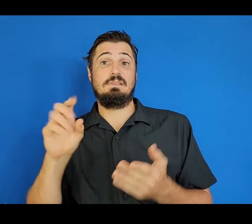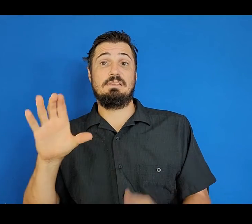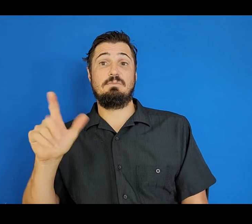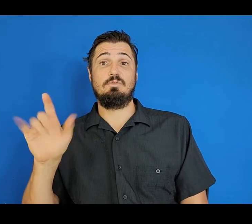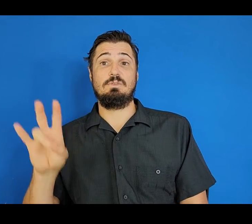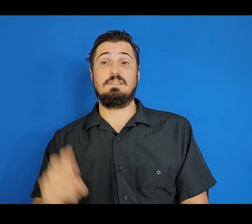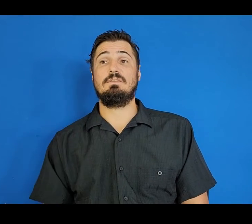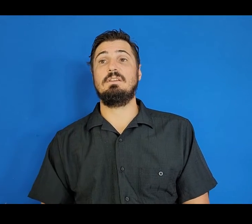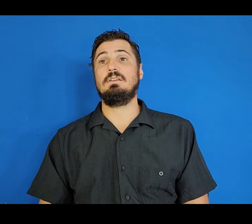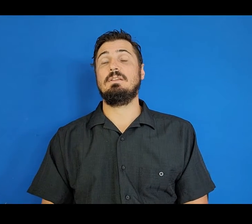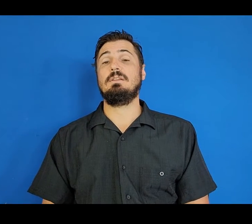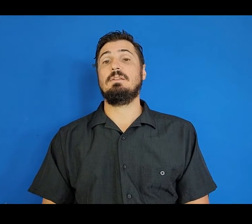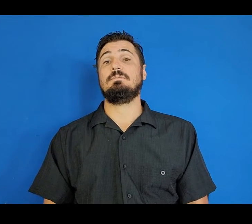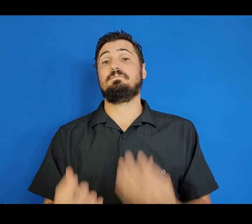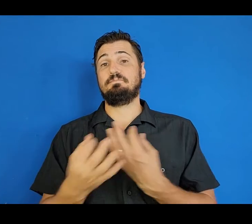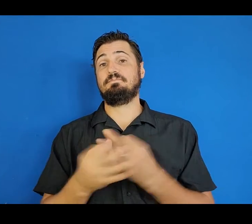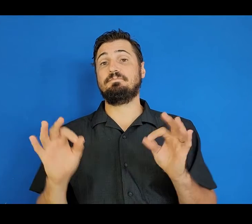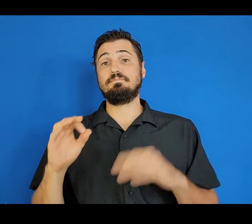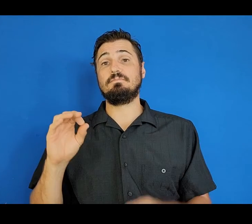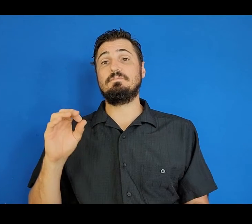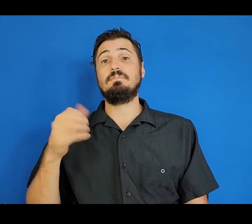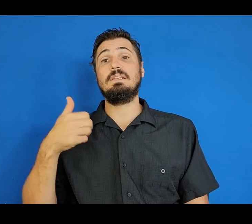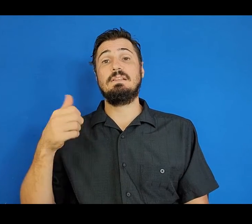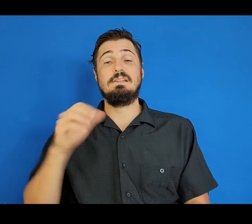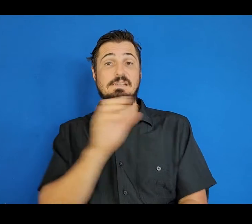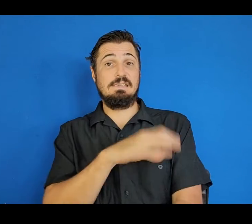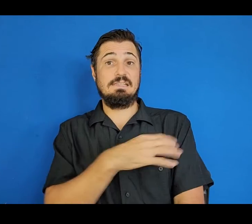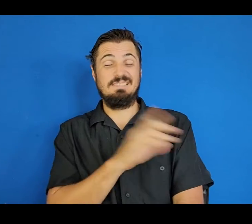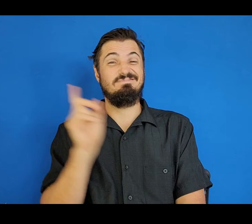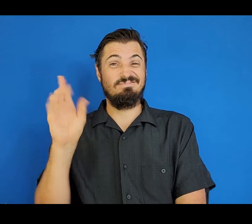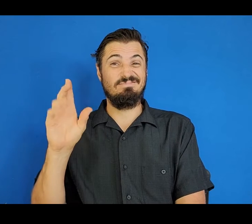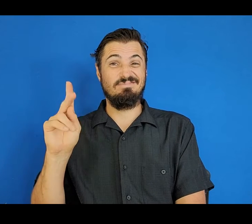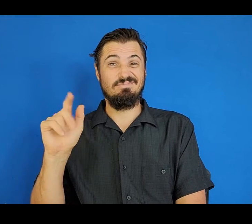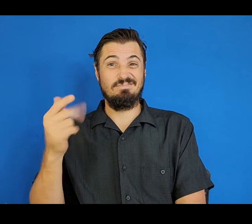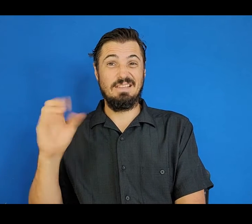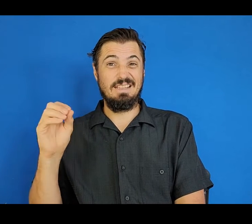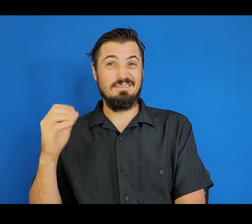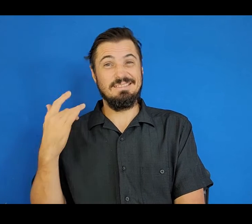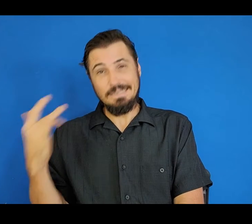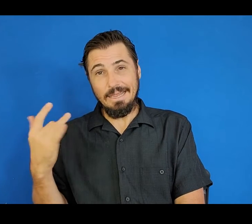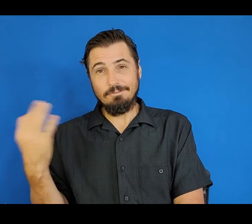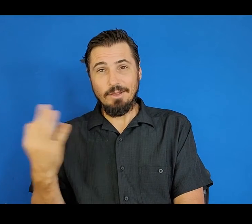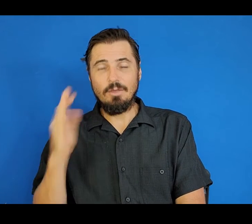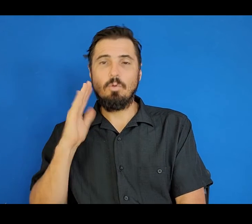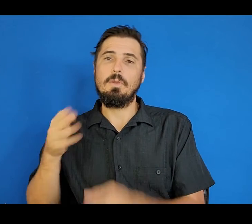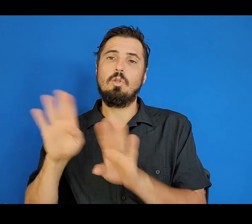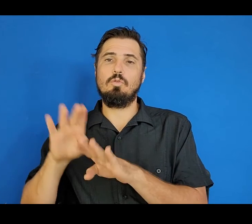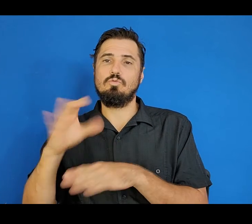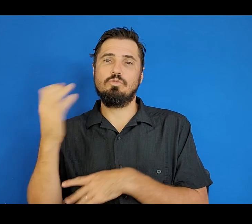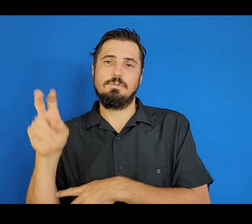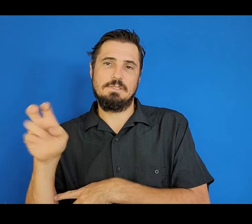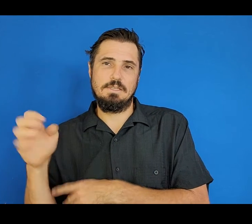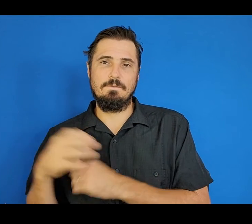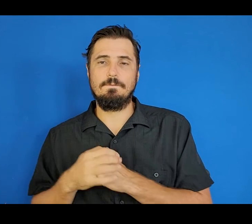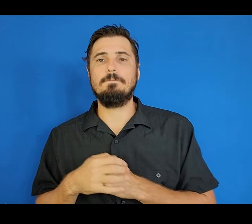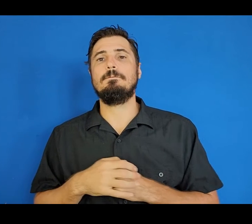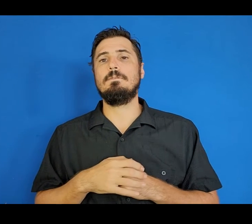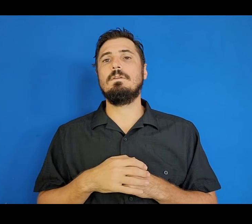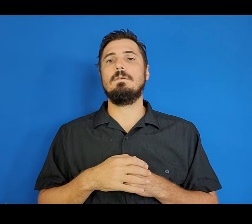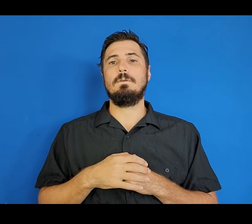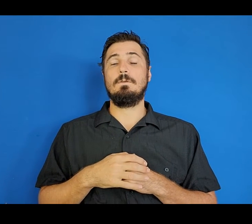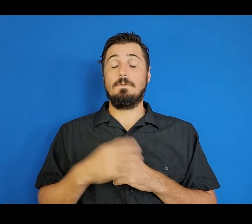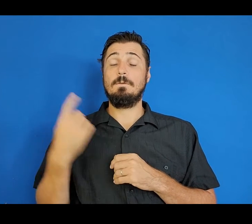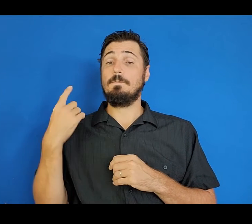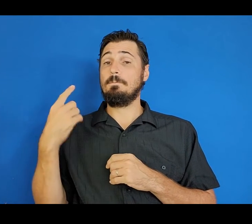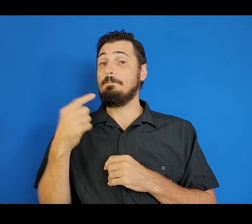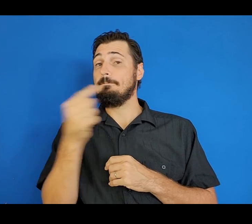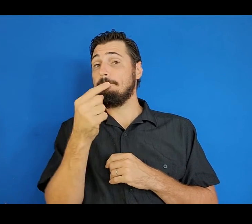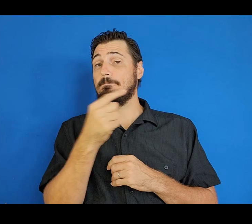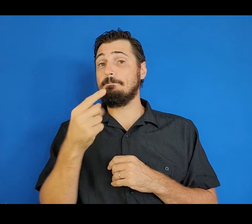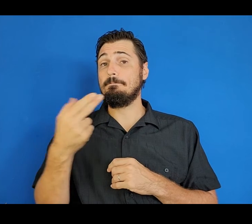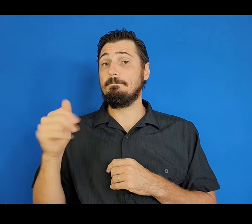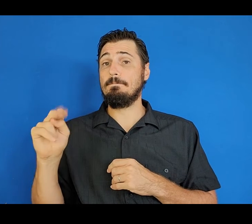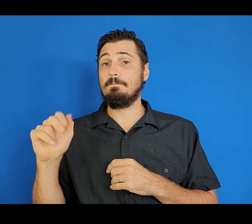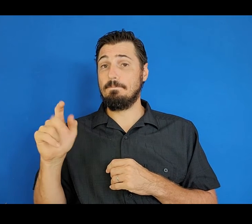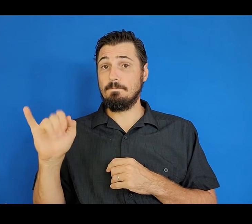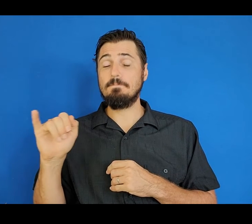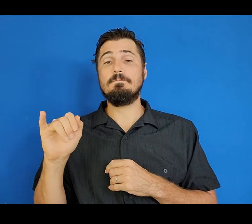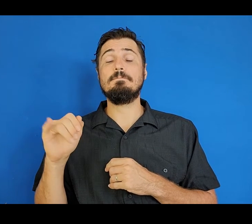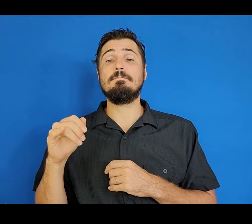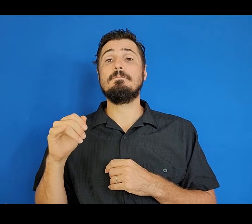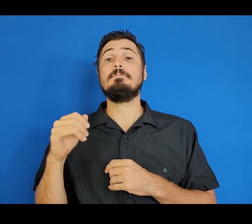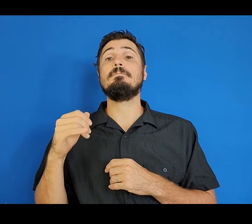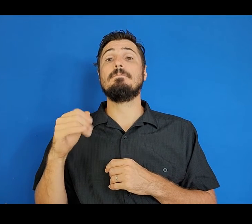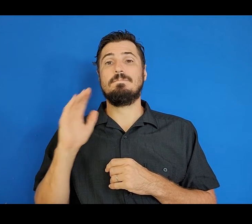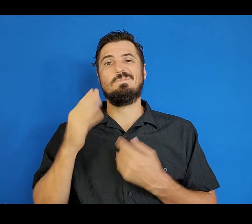The free mobile testing clinic normally held in Kalāheo on Fridays will be closed on Christmas Eve, and the clinic normally held in Hanalei on Saturdays will be closed on Christmas Day.